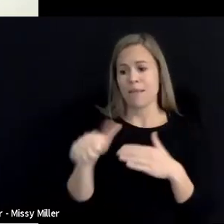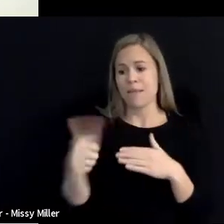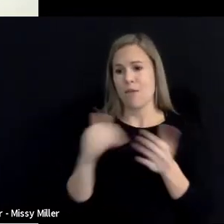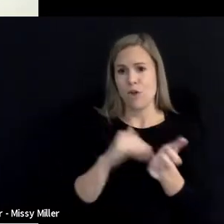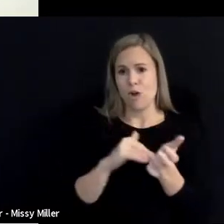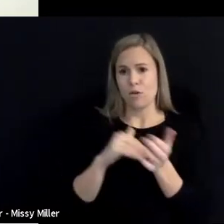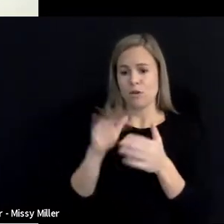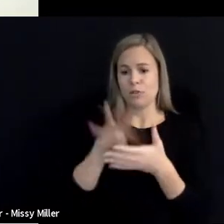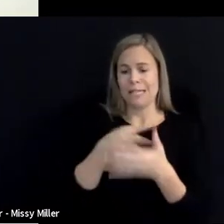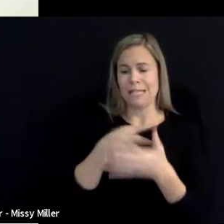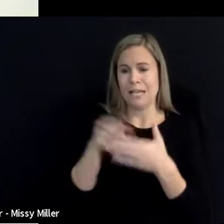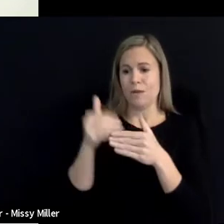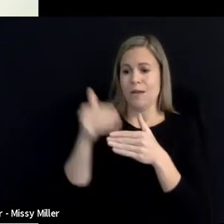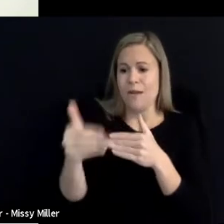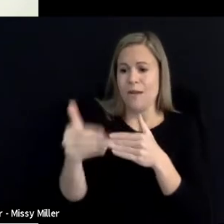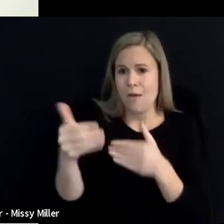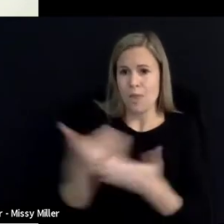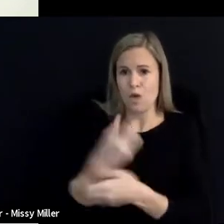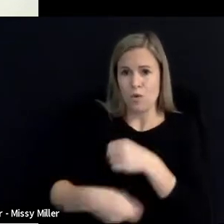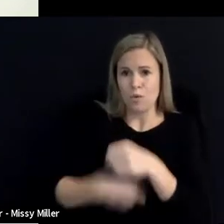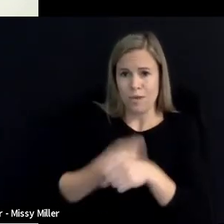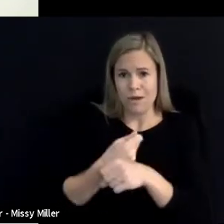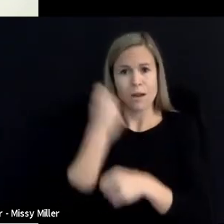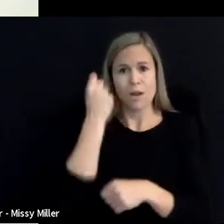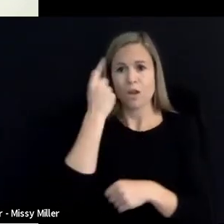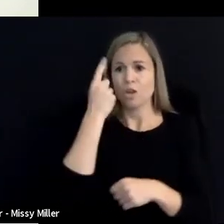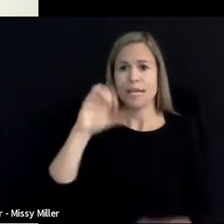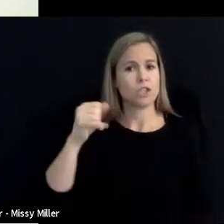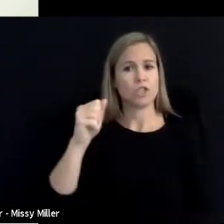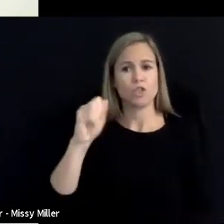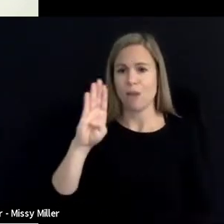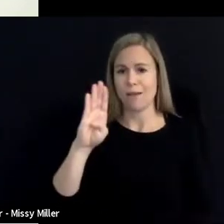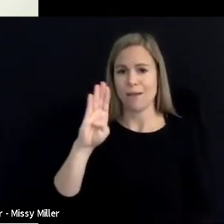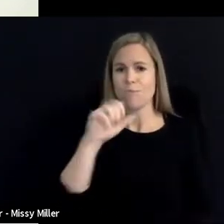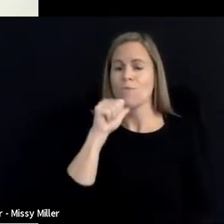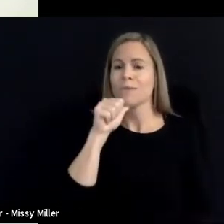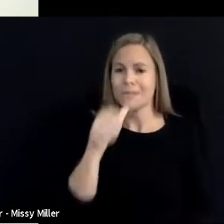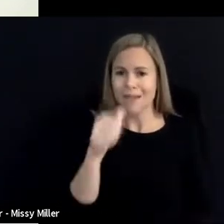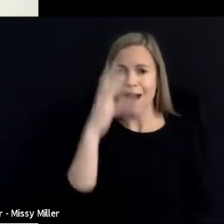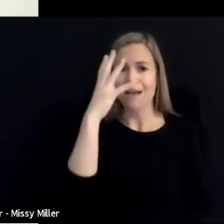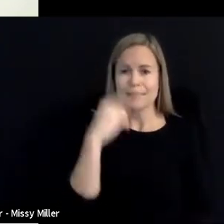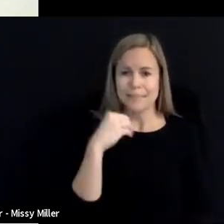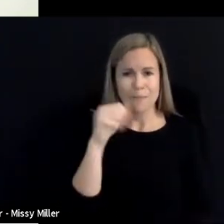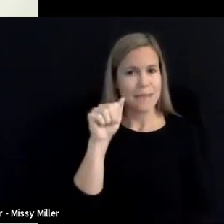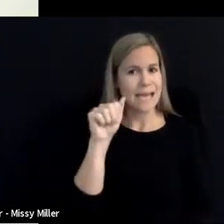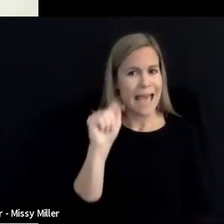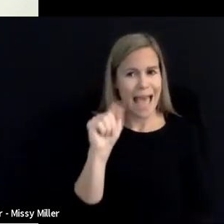but it's Jacob now was not sleeping at night at all. So we took him to the emergency room and held him down,